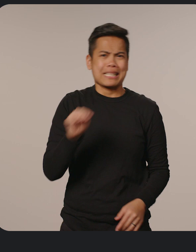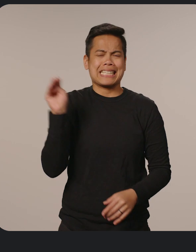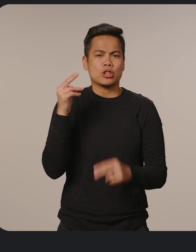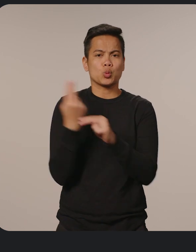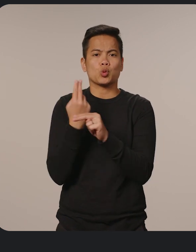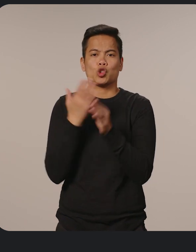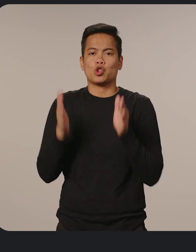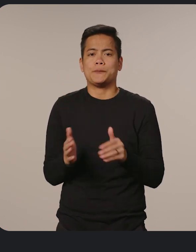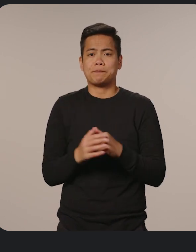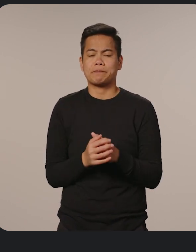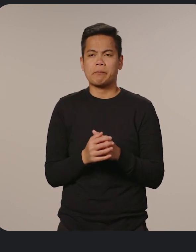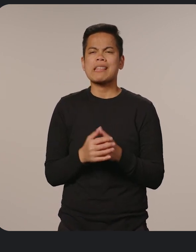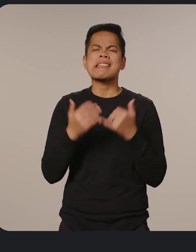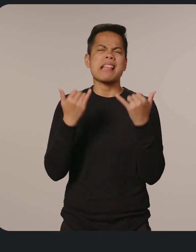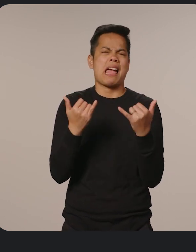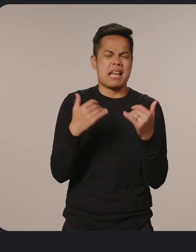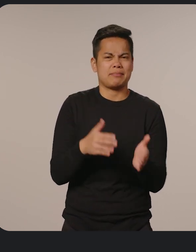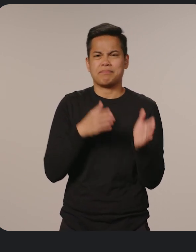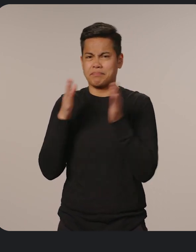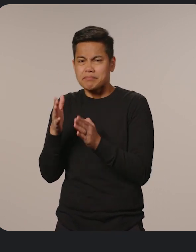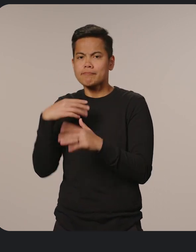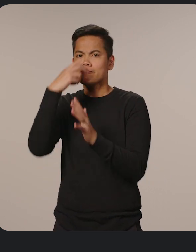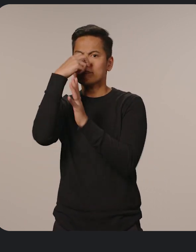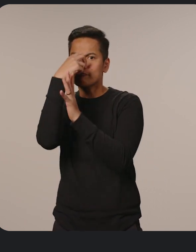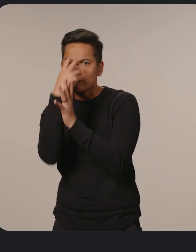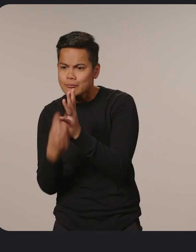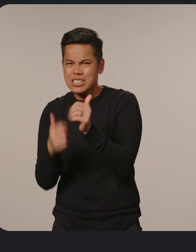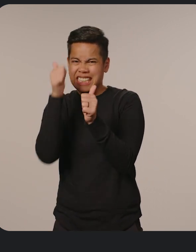starting with how Google's powerful set of capabilities